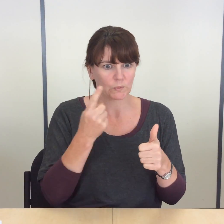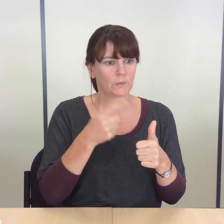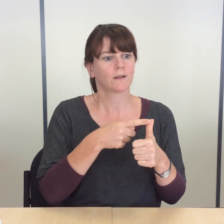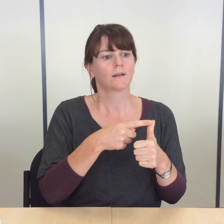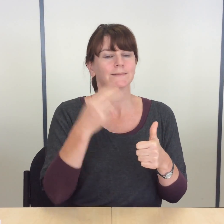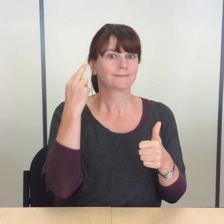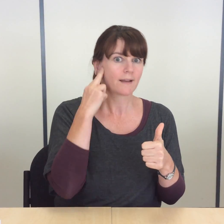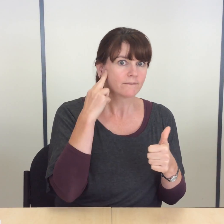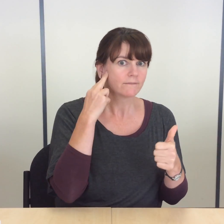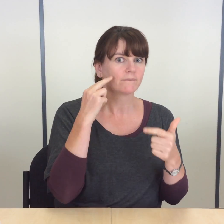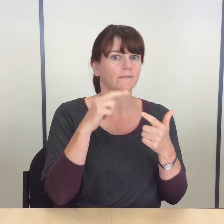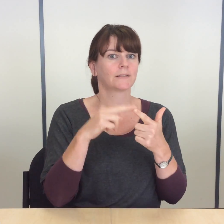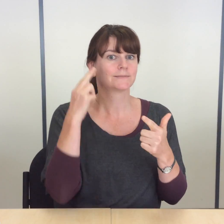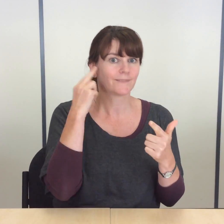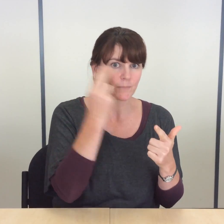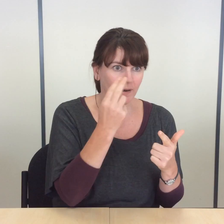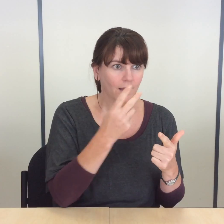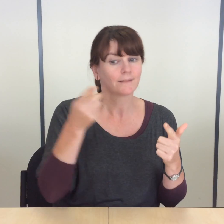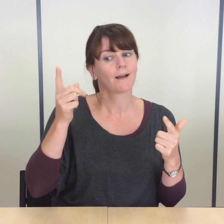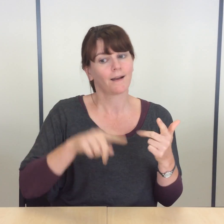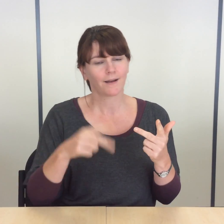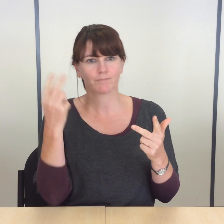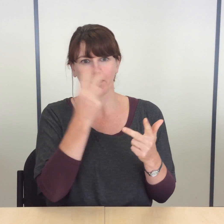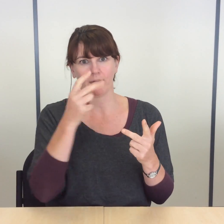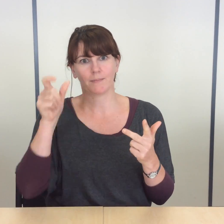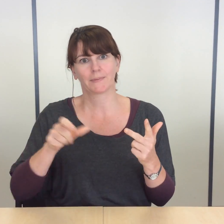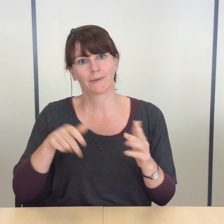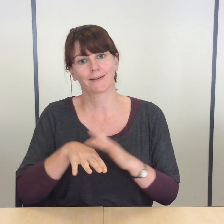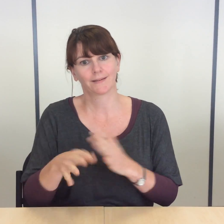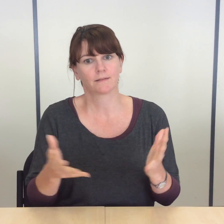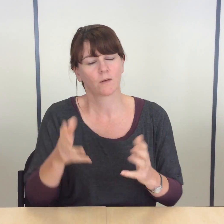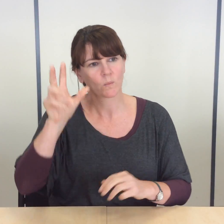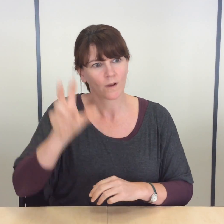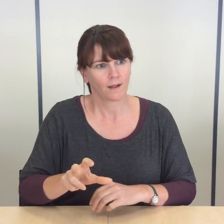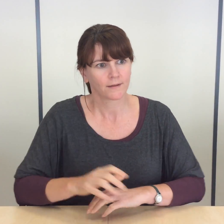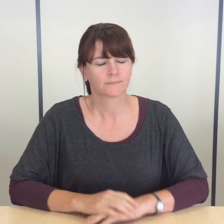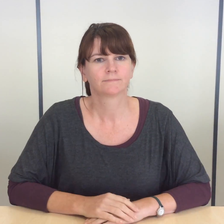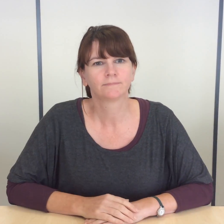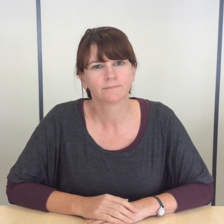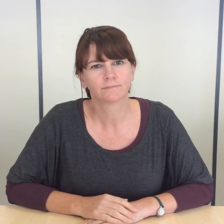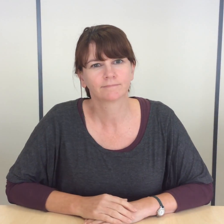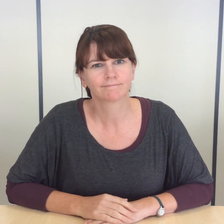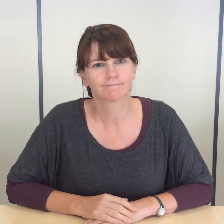support deaf, deafblind and blind people in Wales.